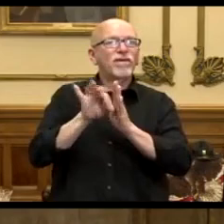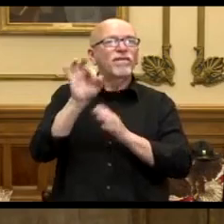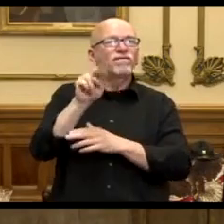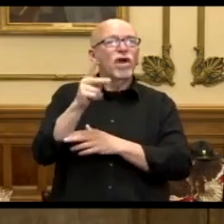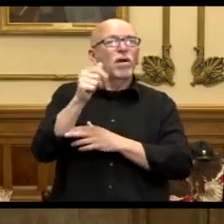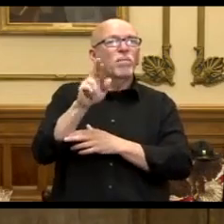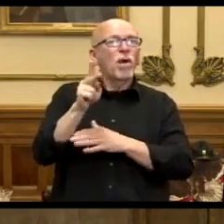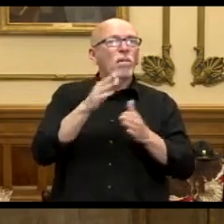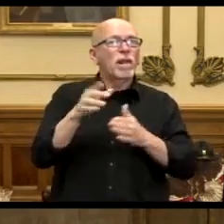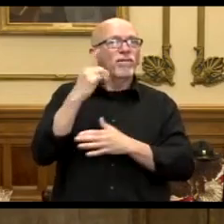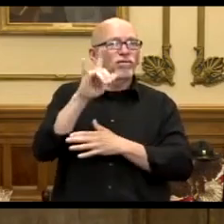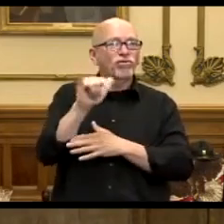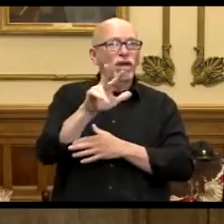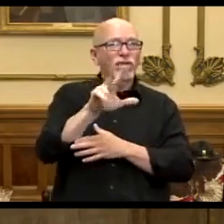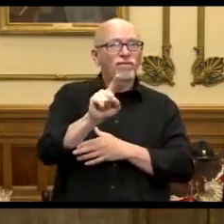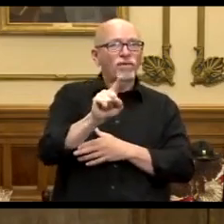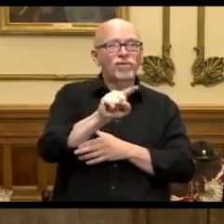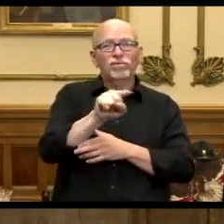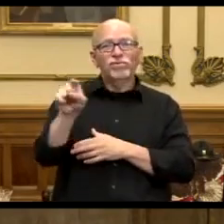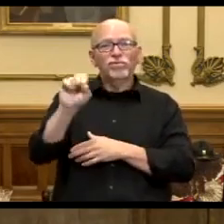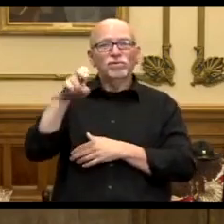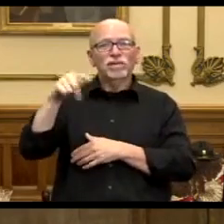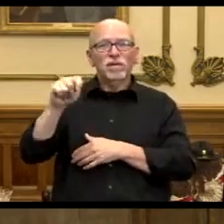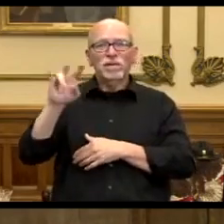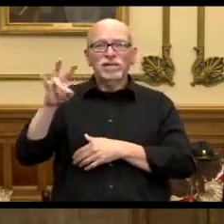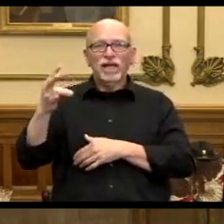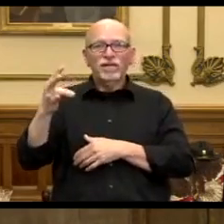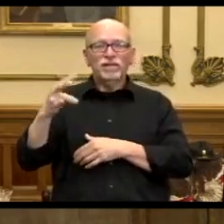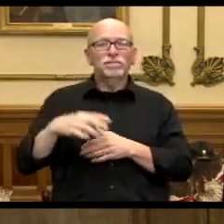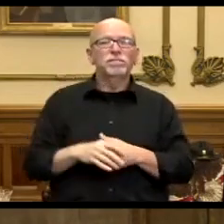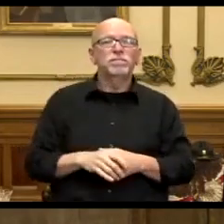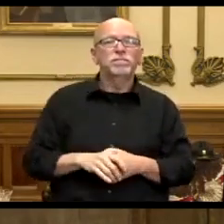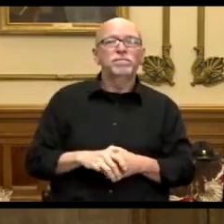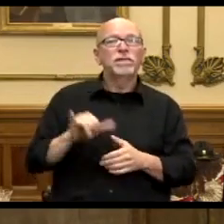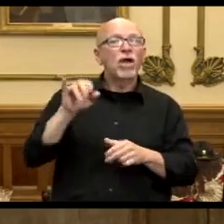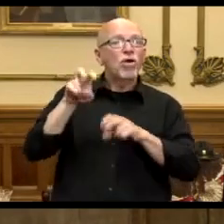planned for July 31st through September the seventh. The carnival provider and